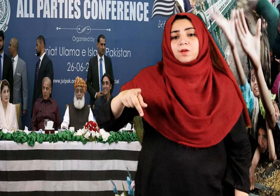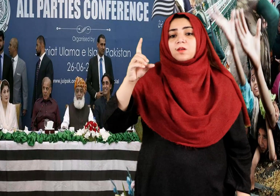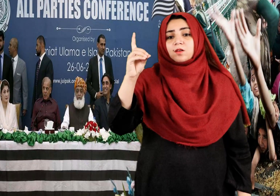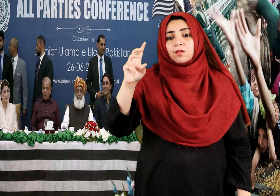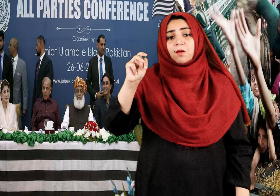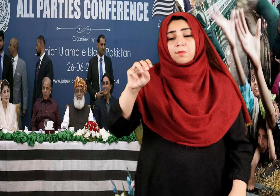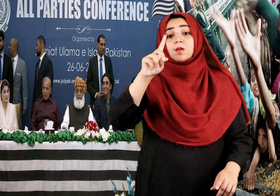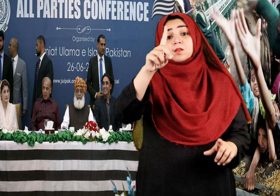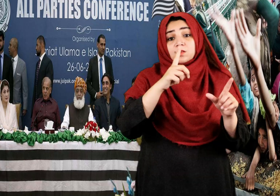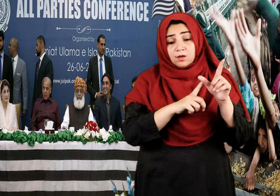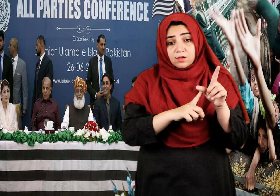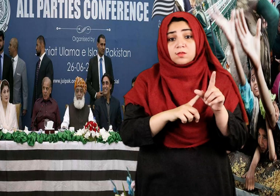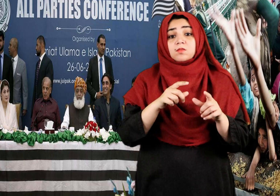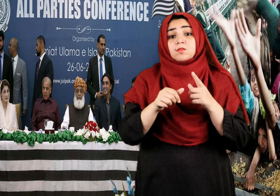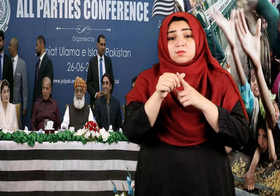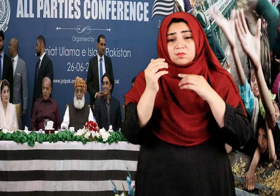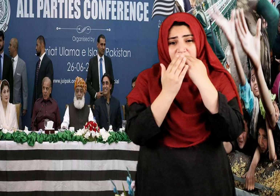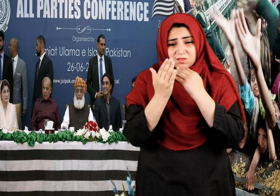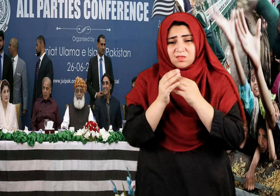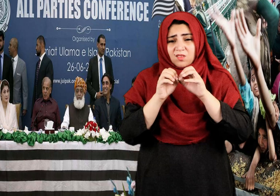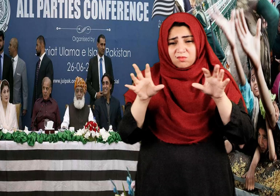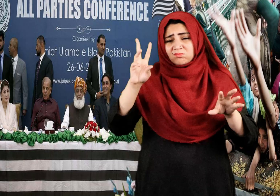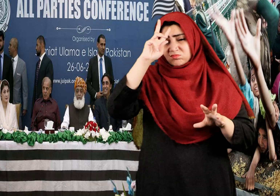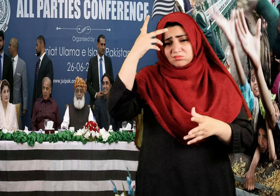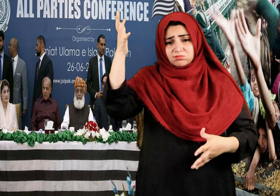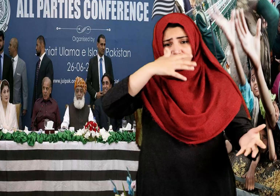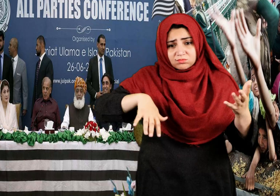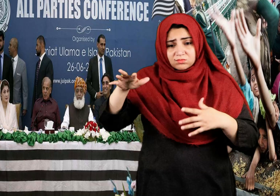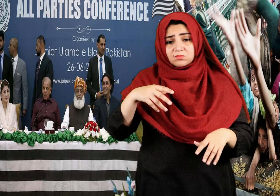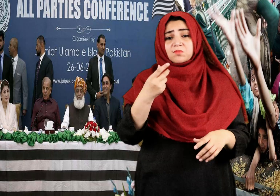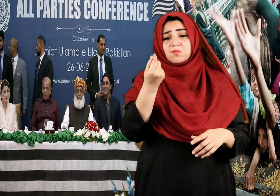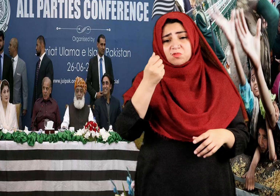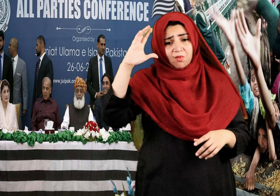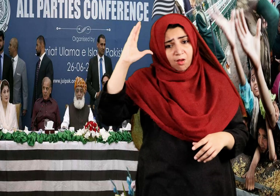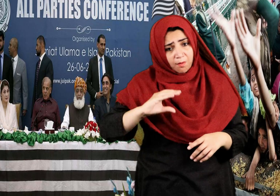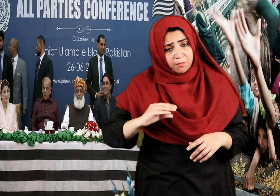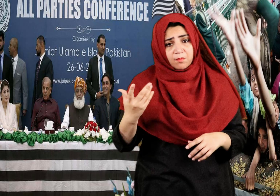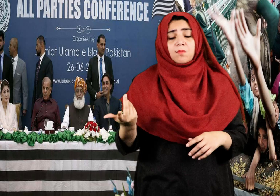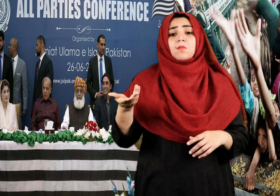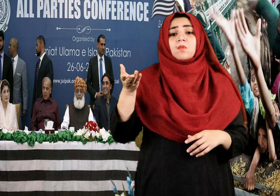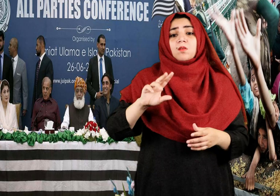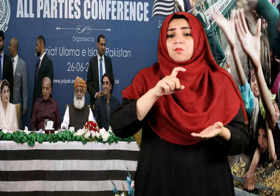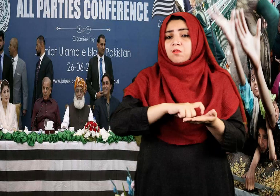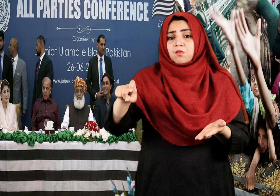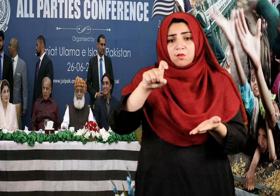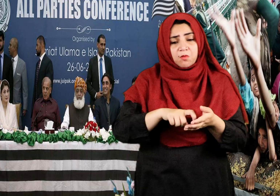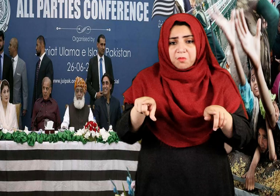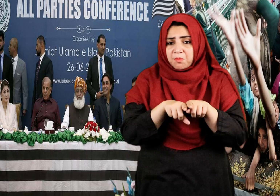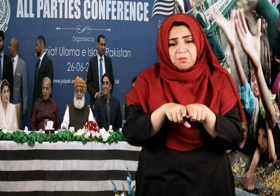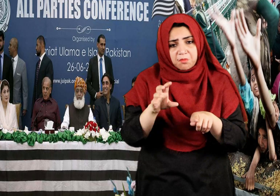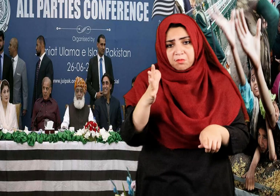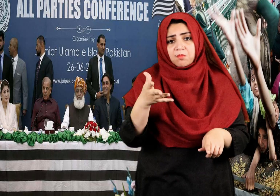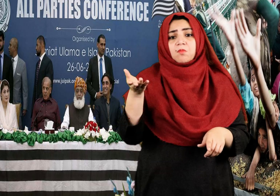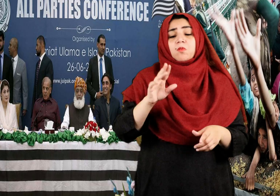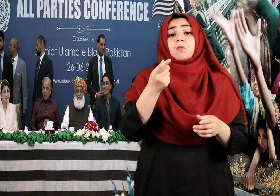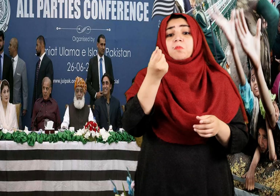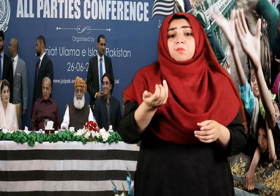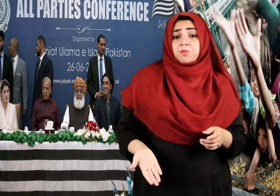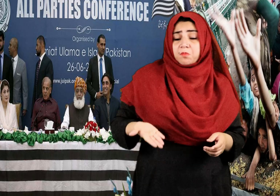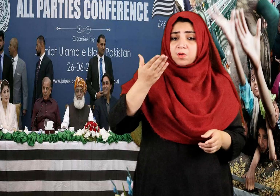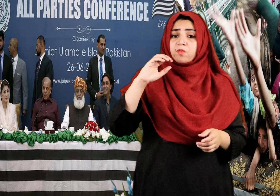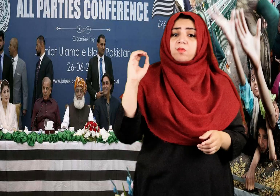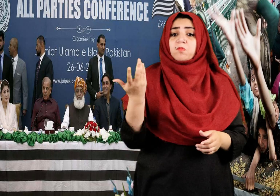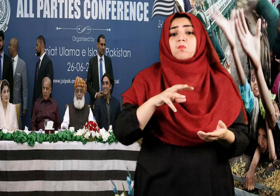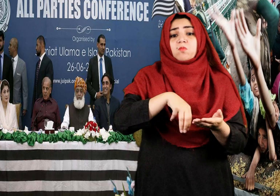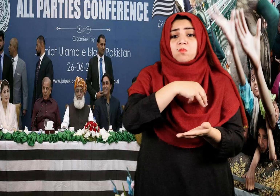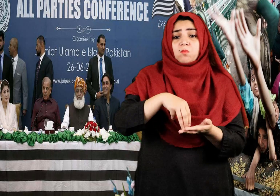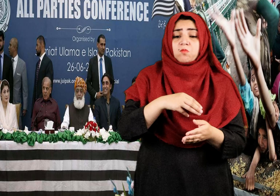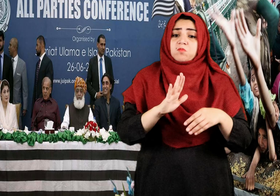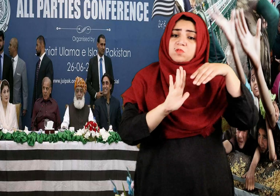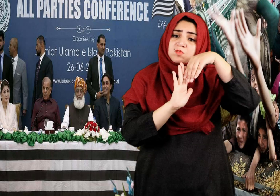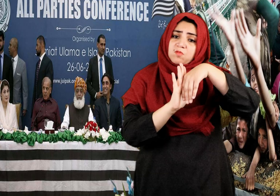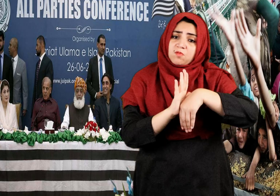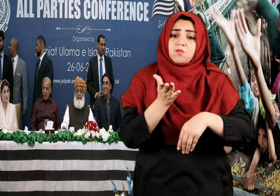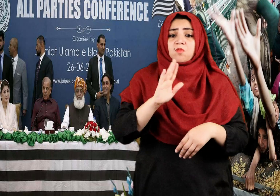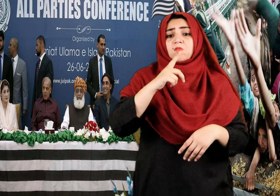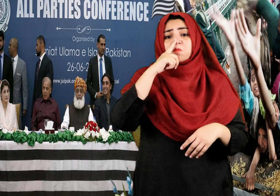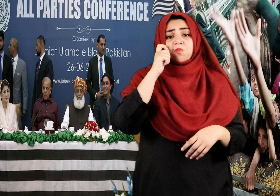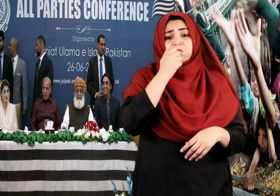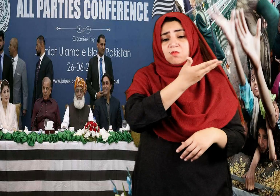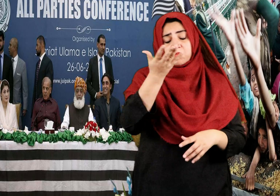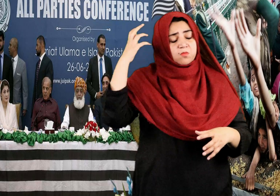In one year of the PDM government, the country is in decline, and the people are suffering due to political stalemate, economic downturn, constitutional crises, and inflation.